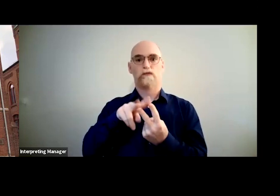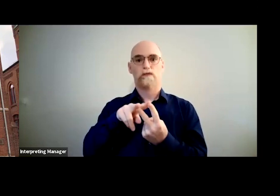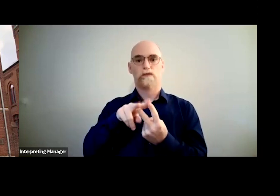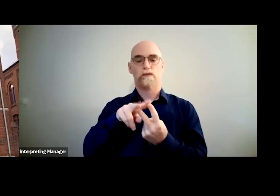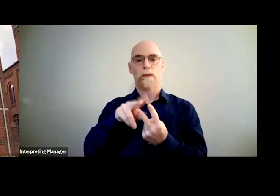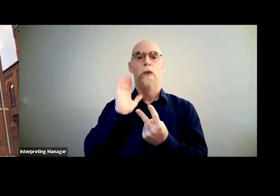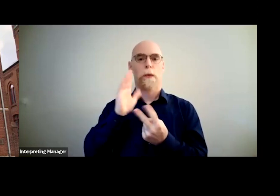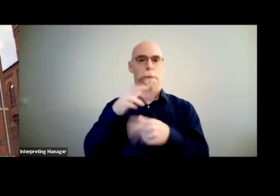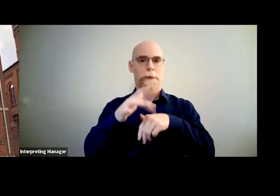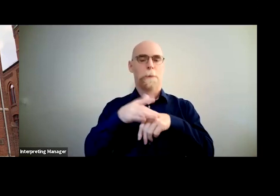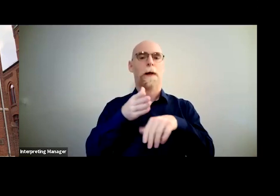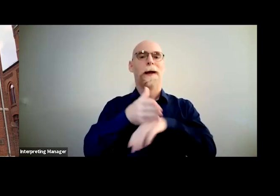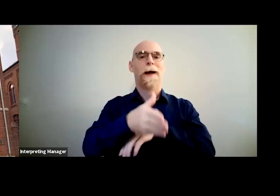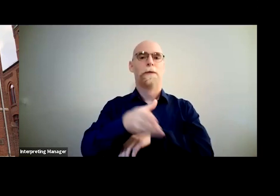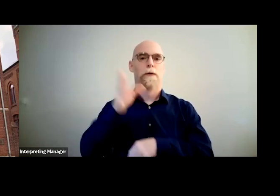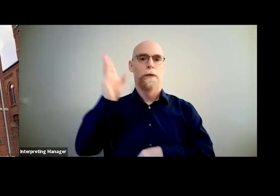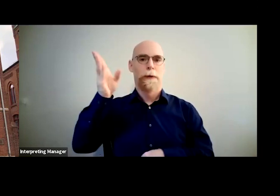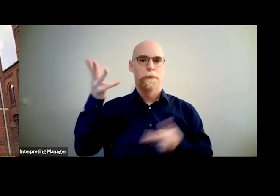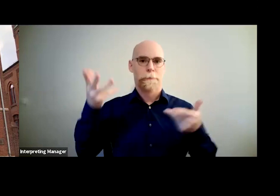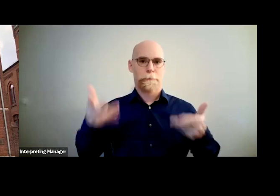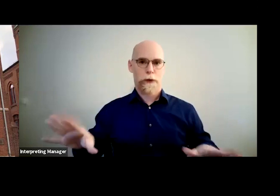(00:00:35): I'd also like to add that accessibility